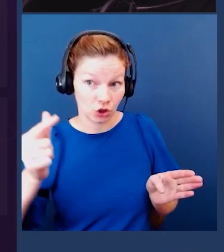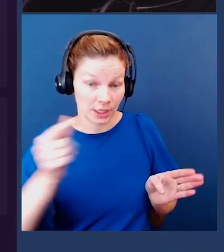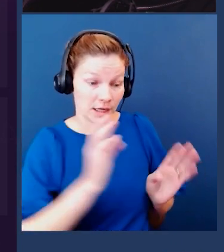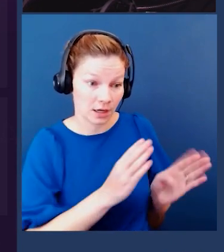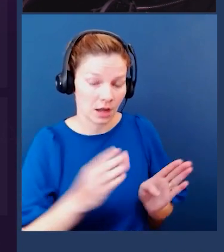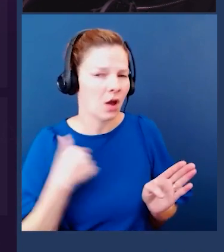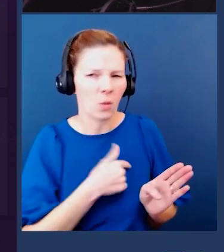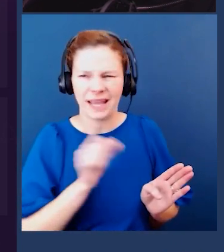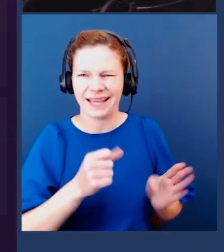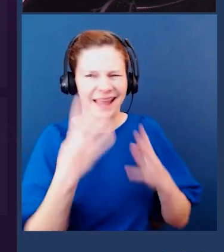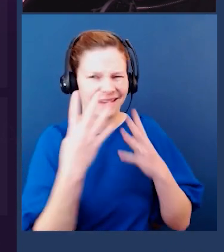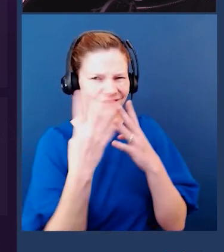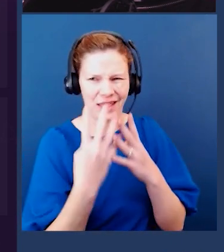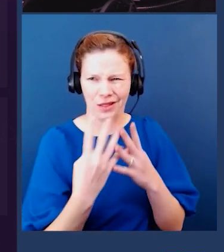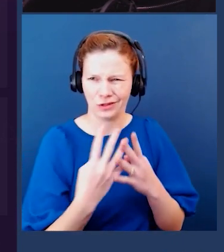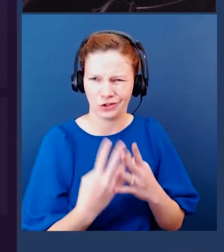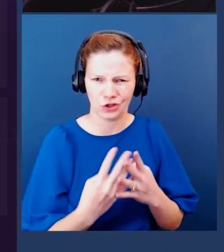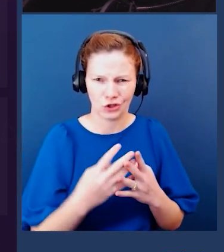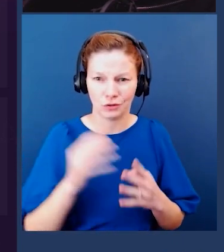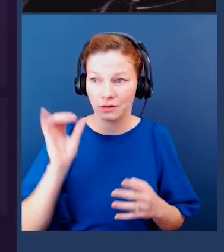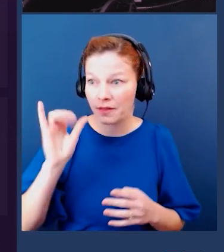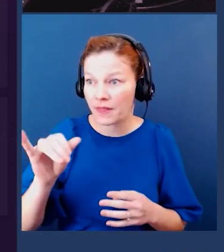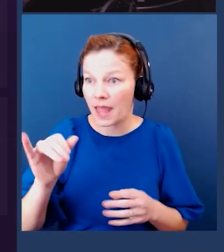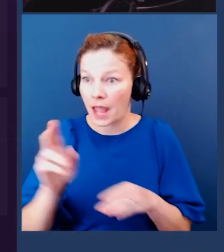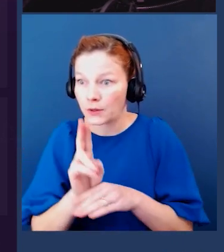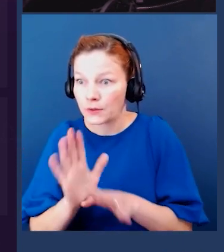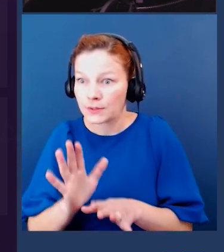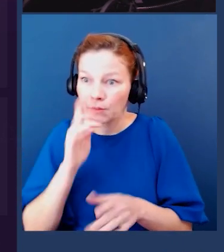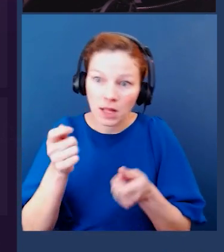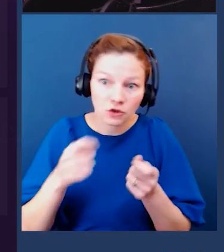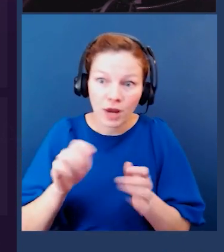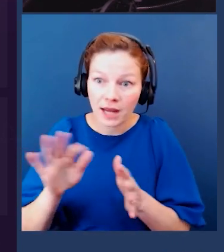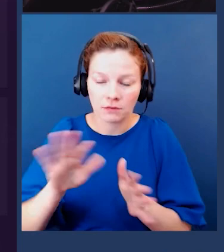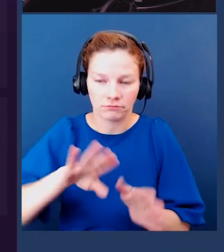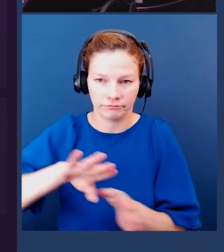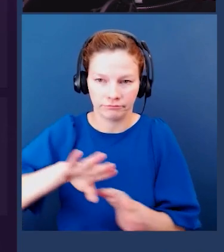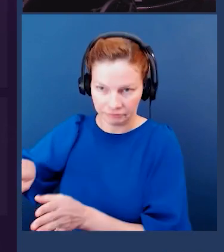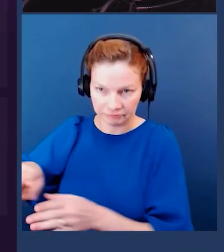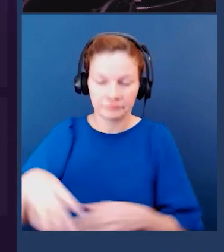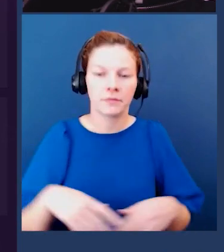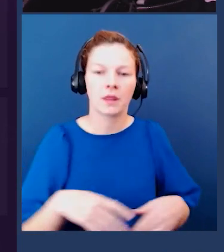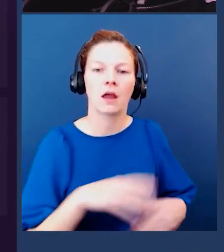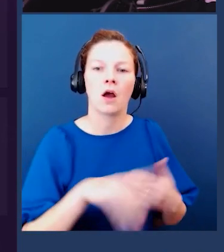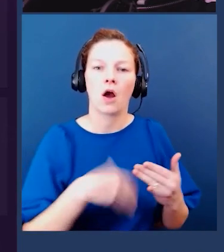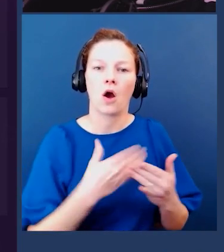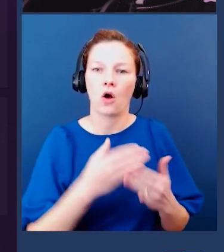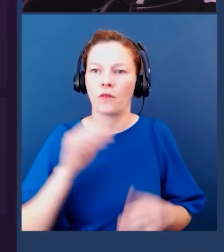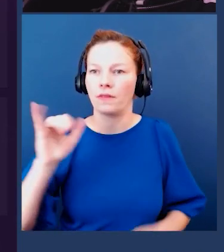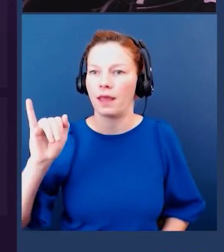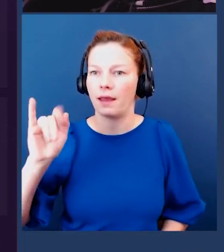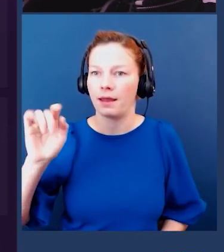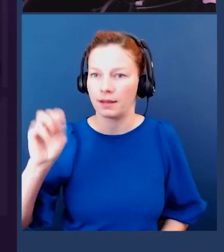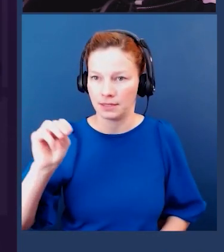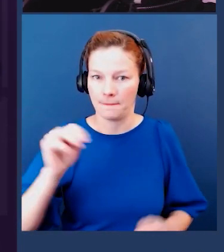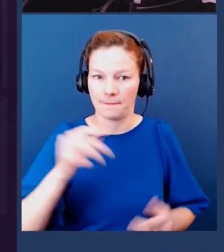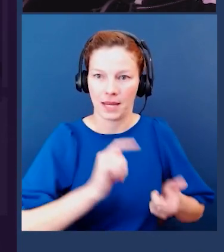all the event that that user will create and all the item interact when doing staging activity. So